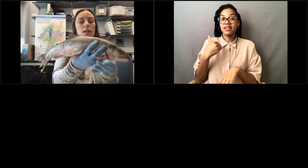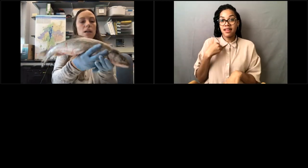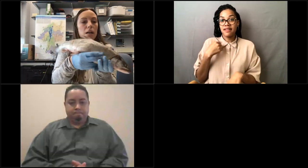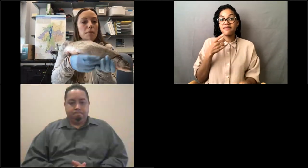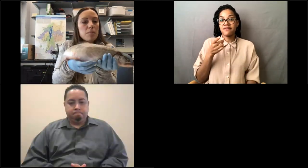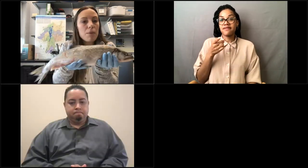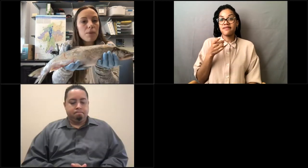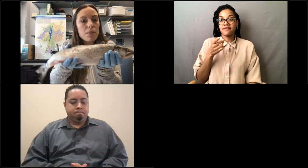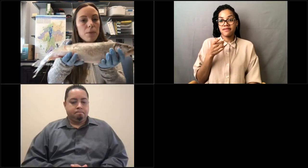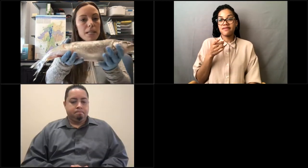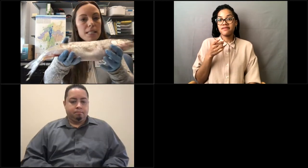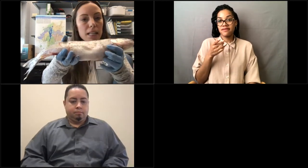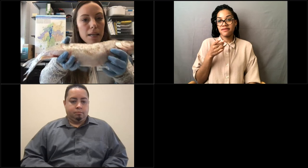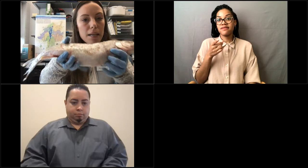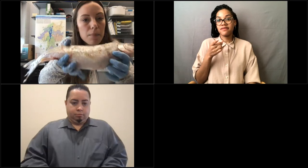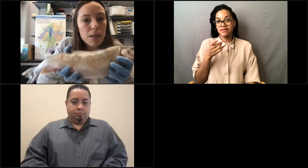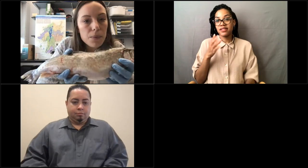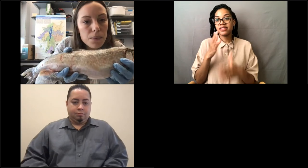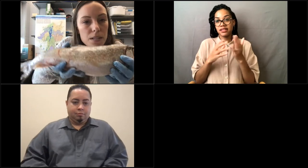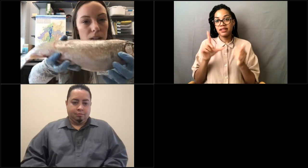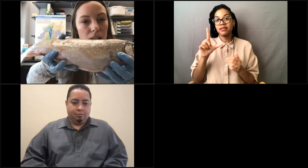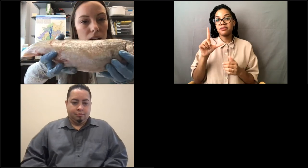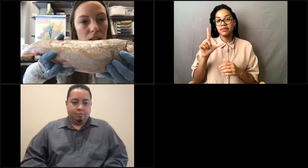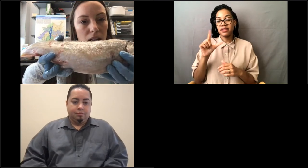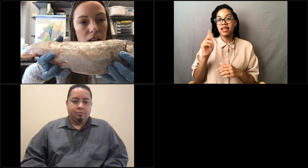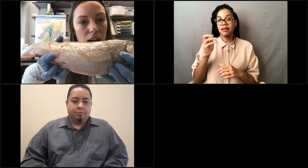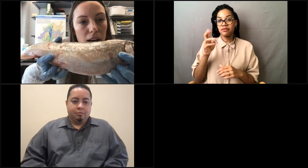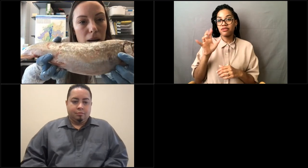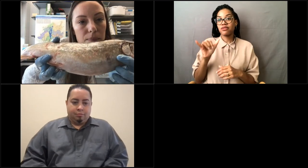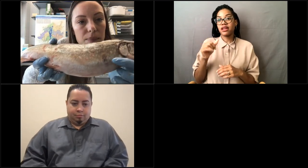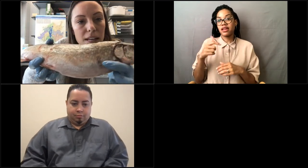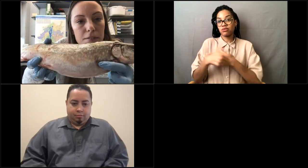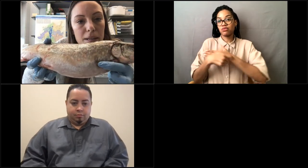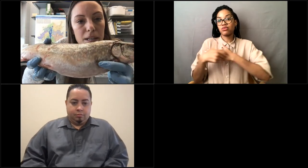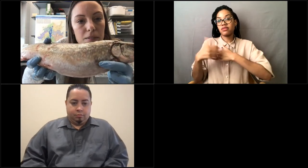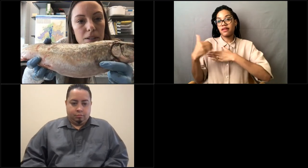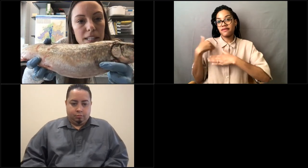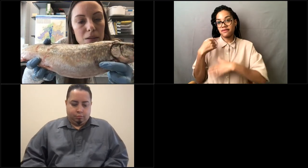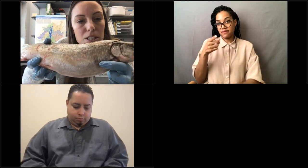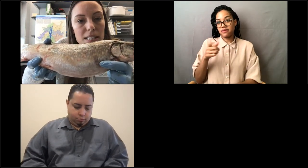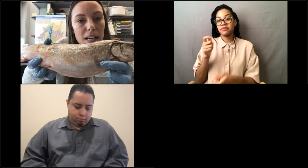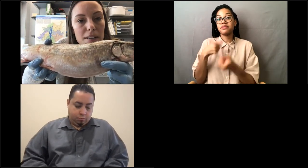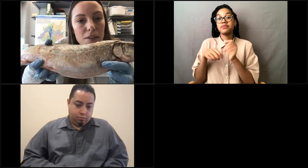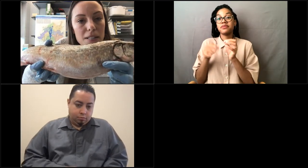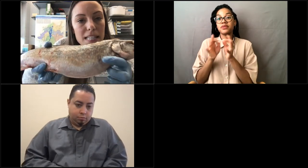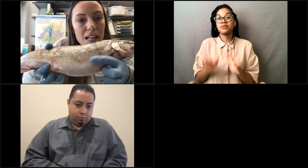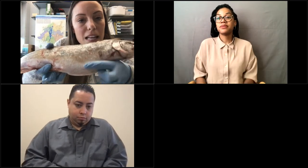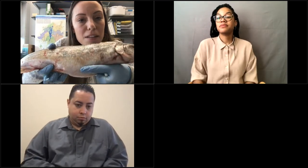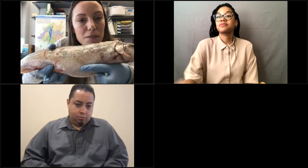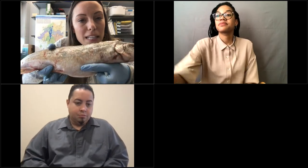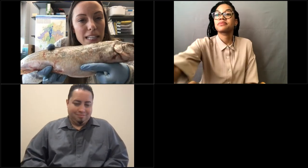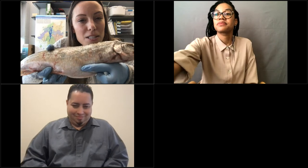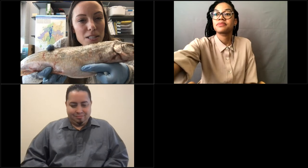a spot where there was a lamprey wound kind of right over here, which is kind of hard to tell, and then right here.